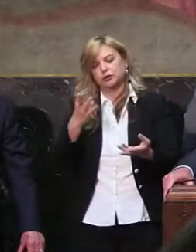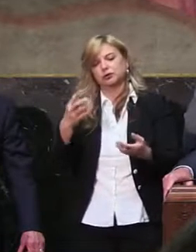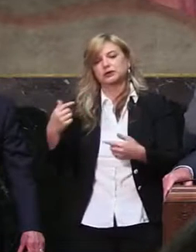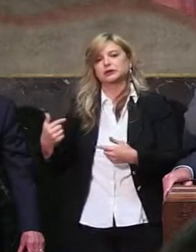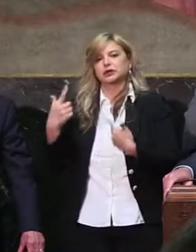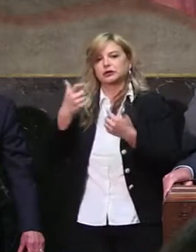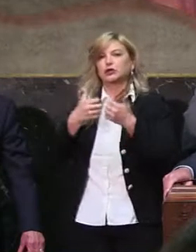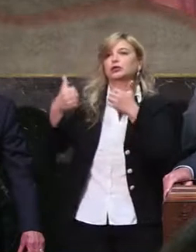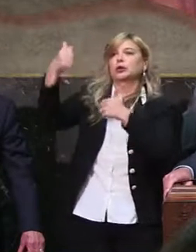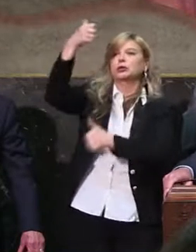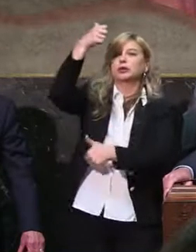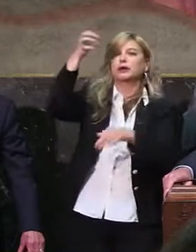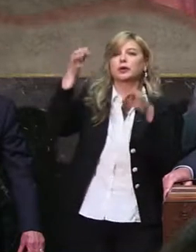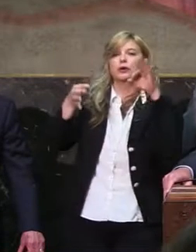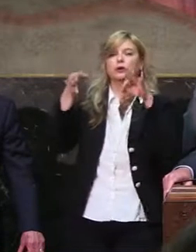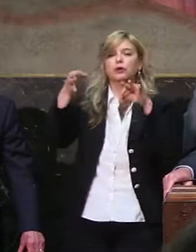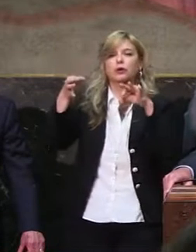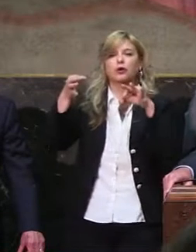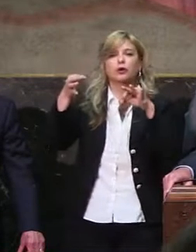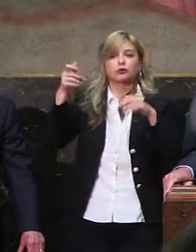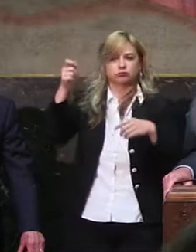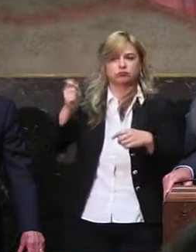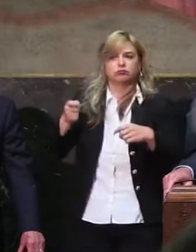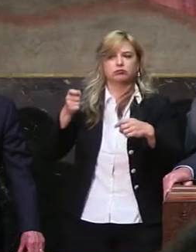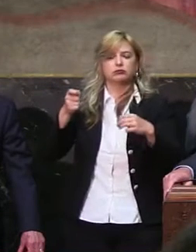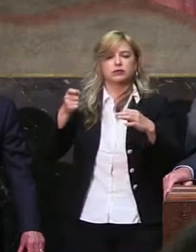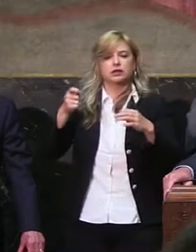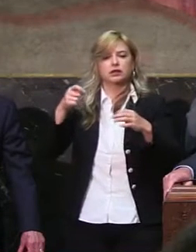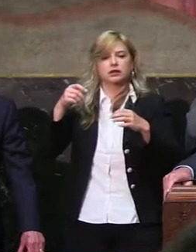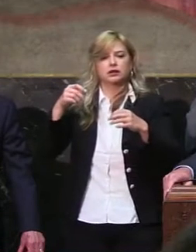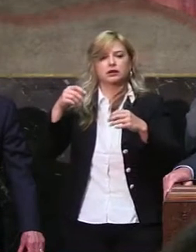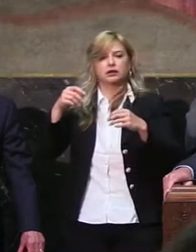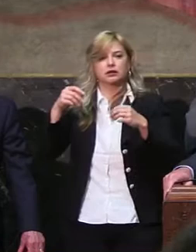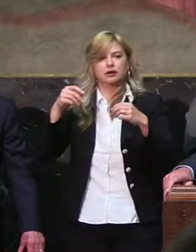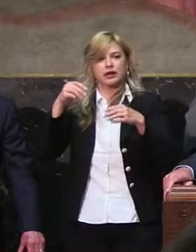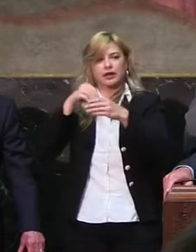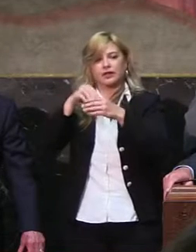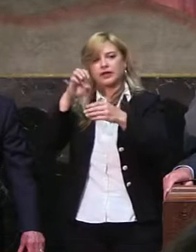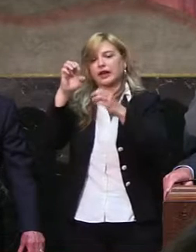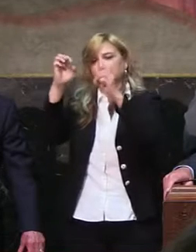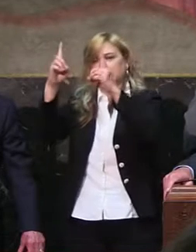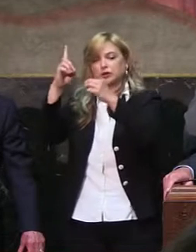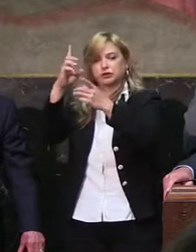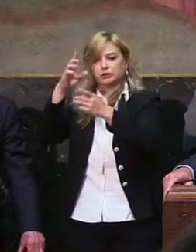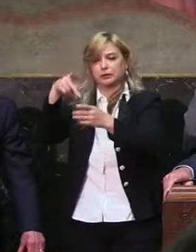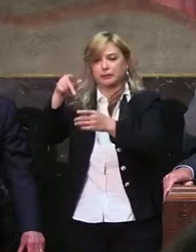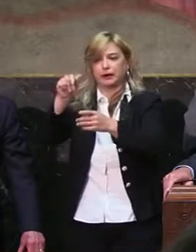Court ruling or the educational reform that's less of a